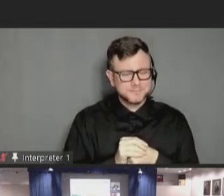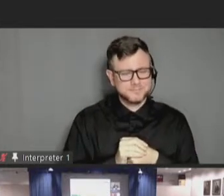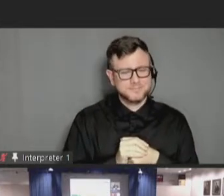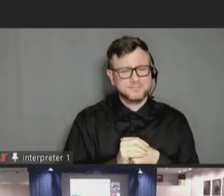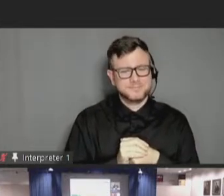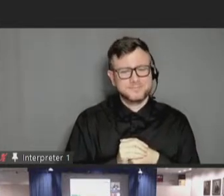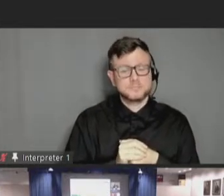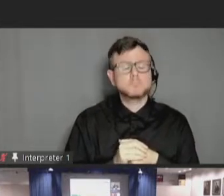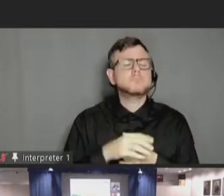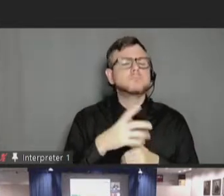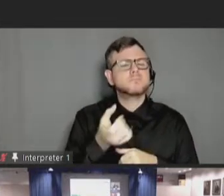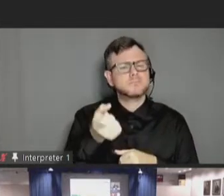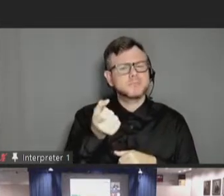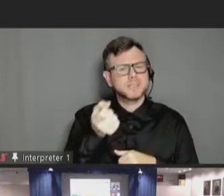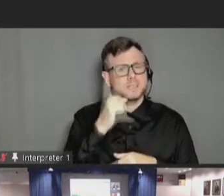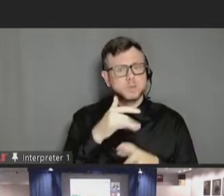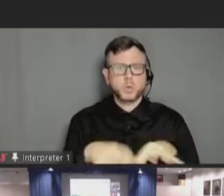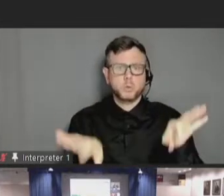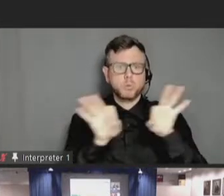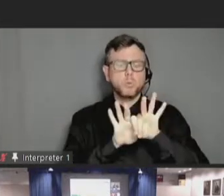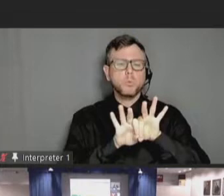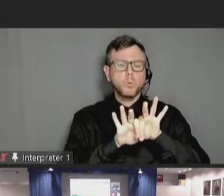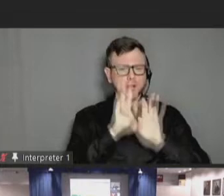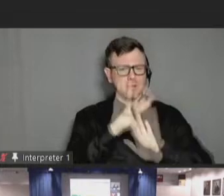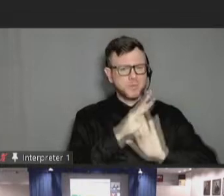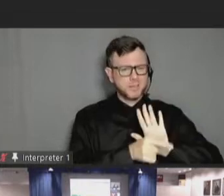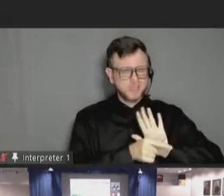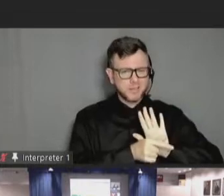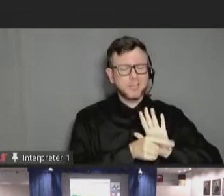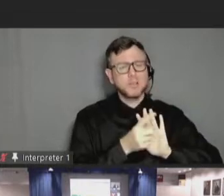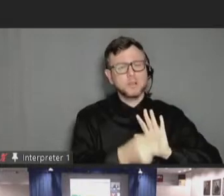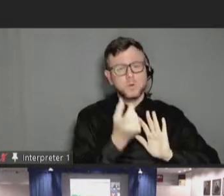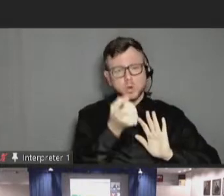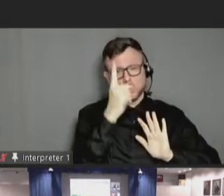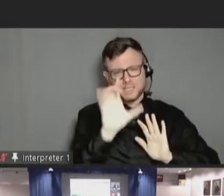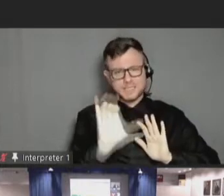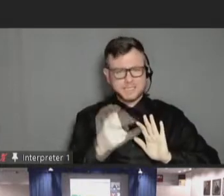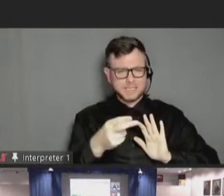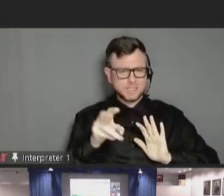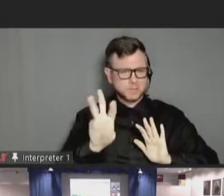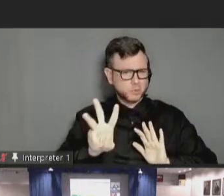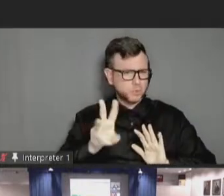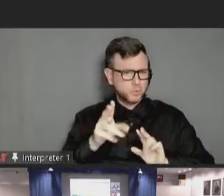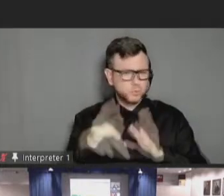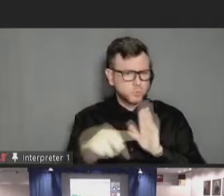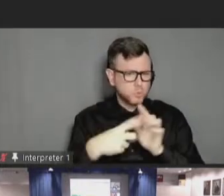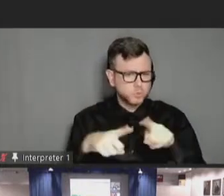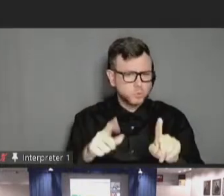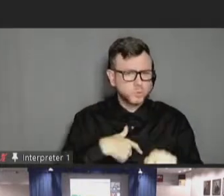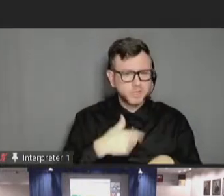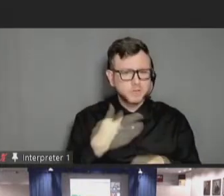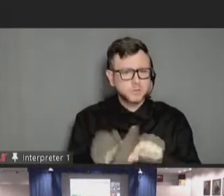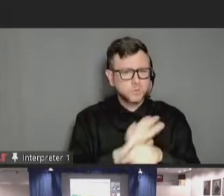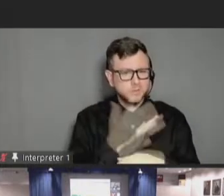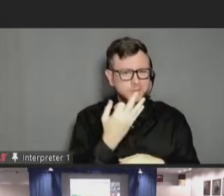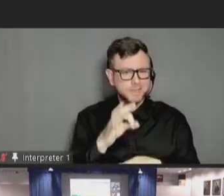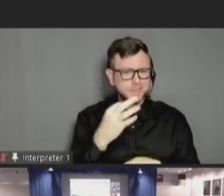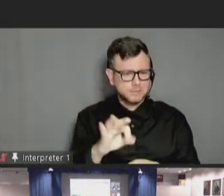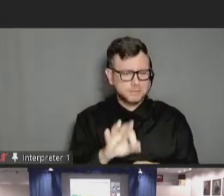So, an important backdrop to understand CHWs' roles during COVID-19 is to really underscore